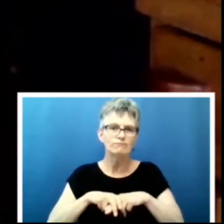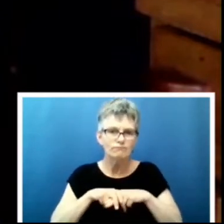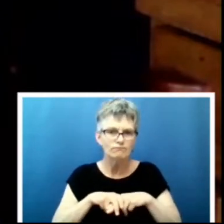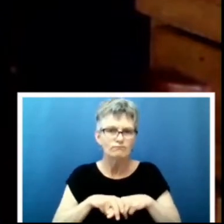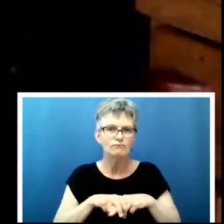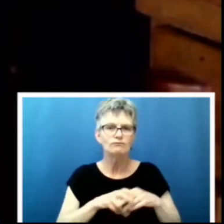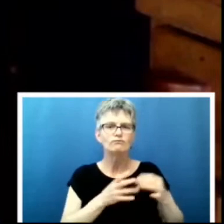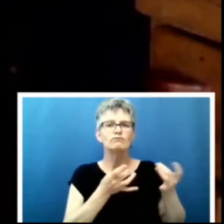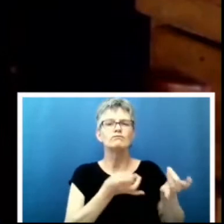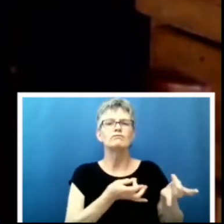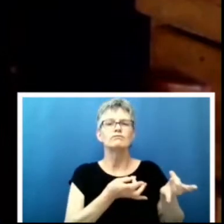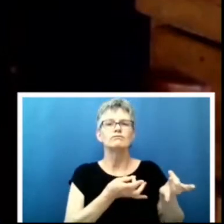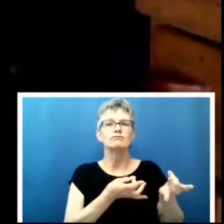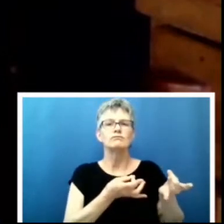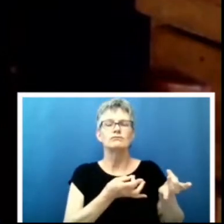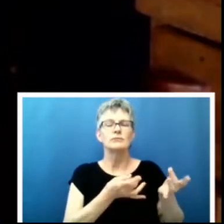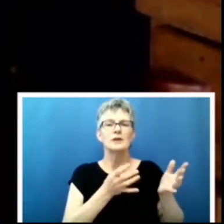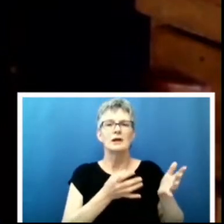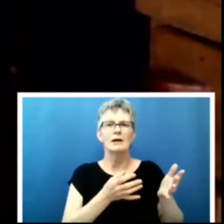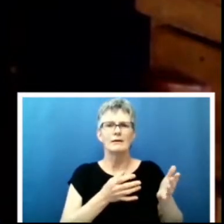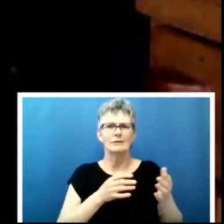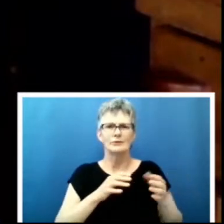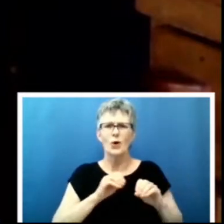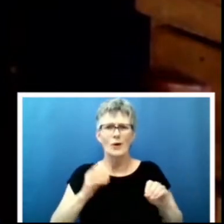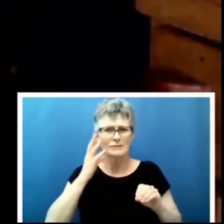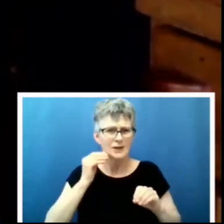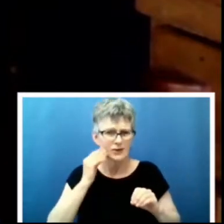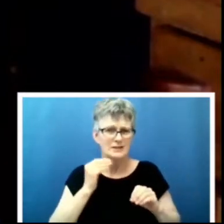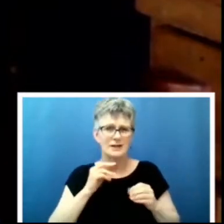when they haven't had more experience.